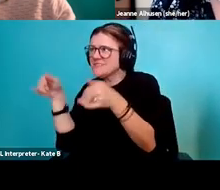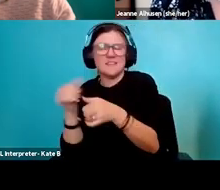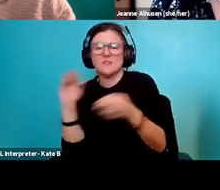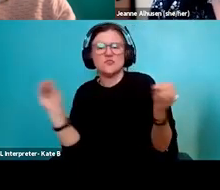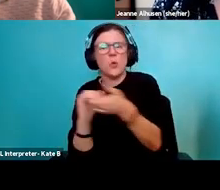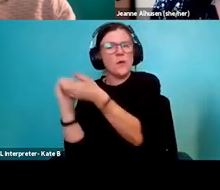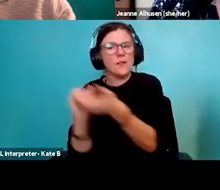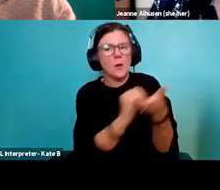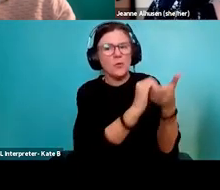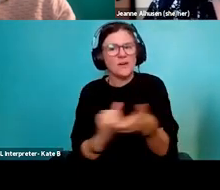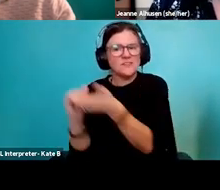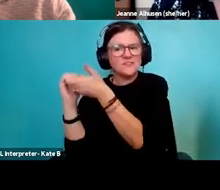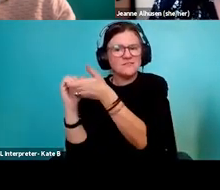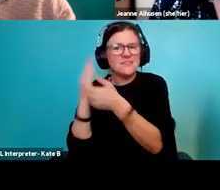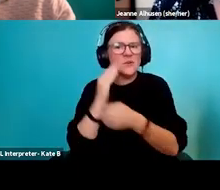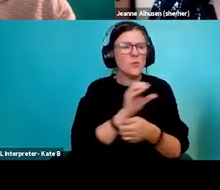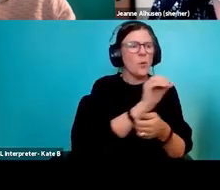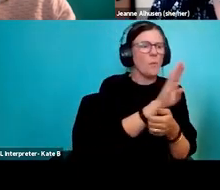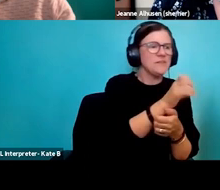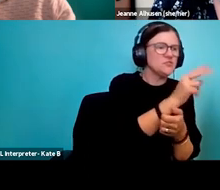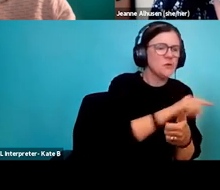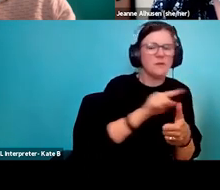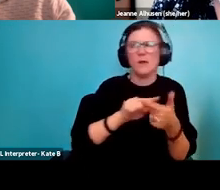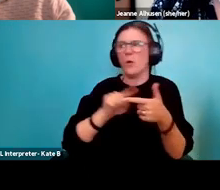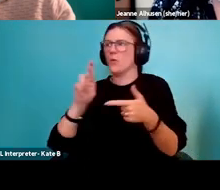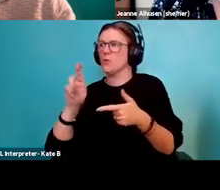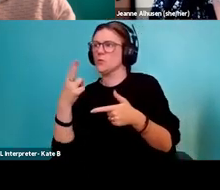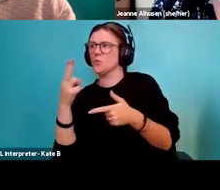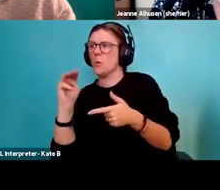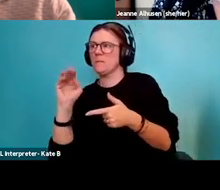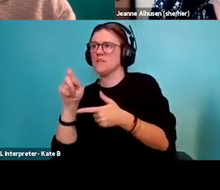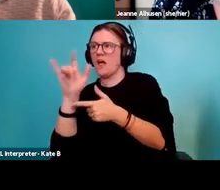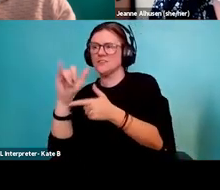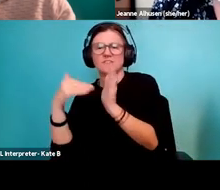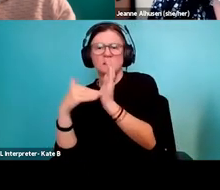say, the obstetrician and the rheumatologist, for example.